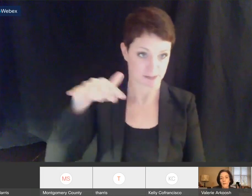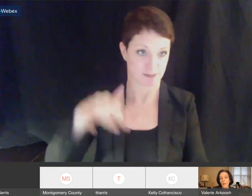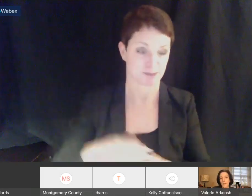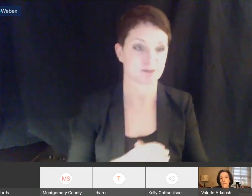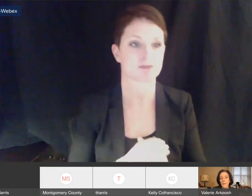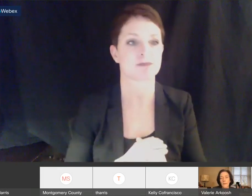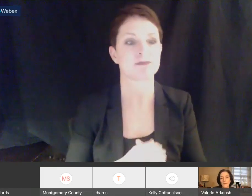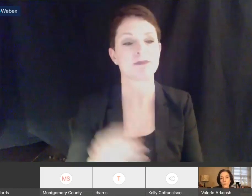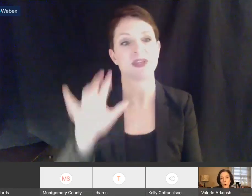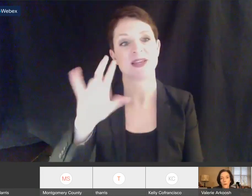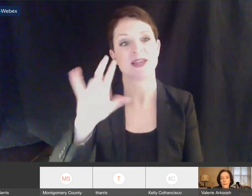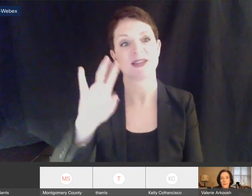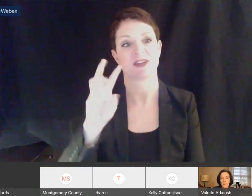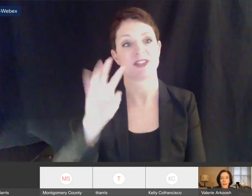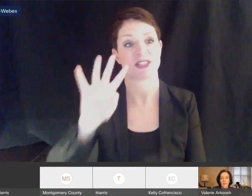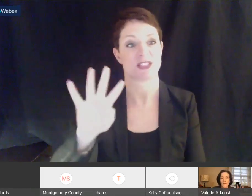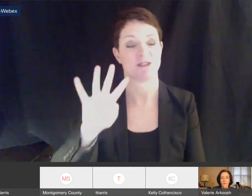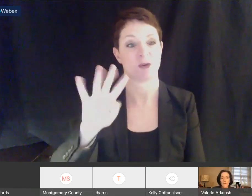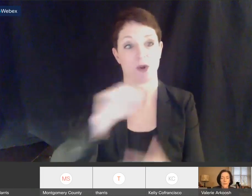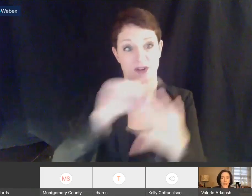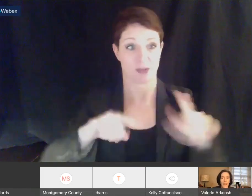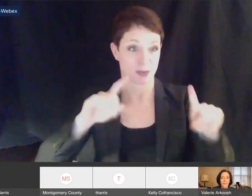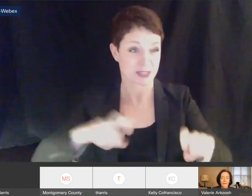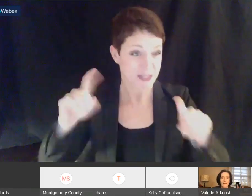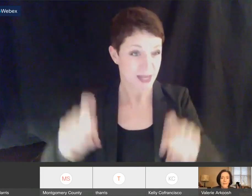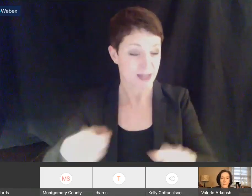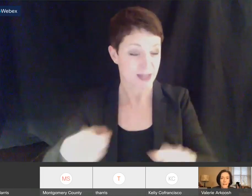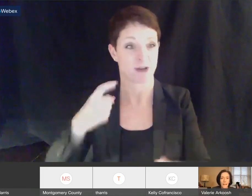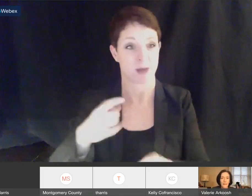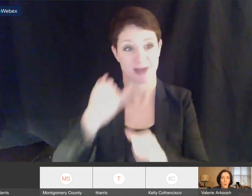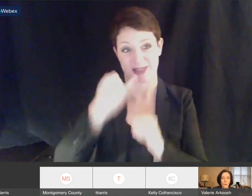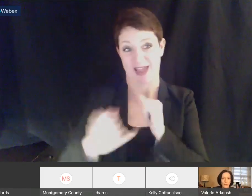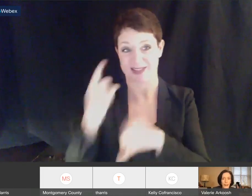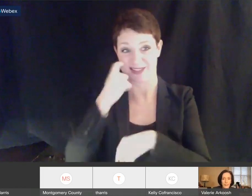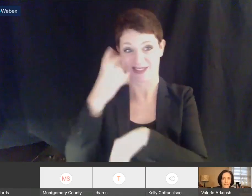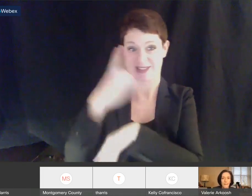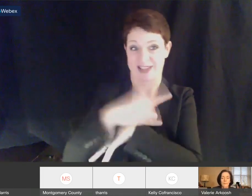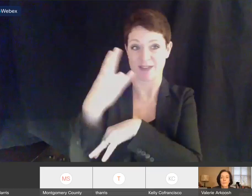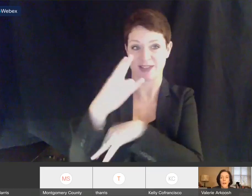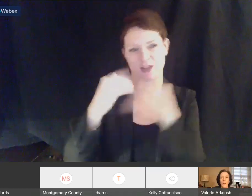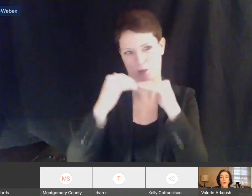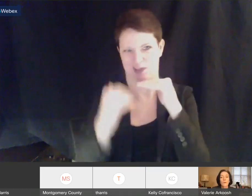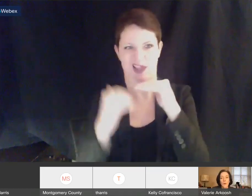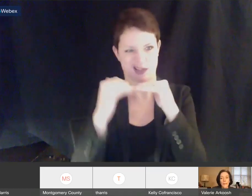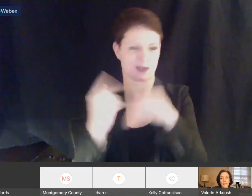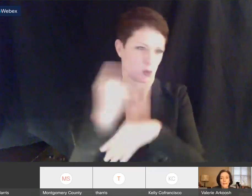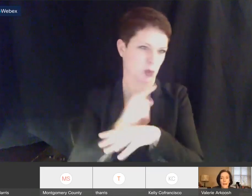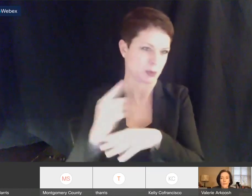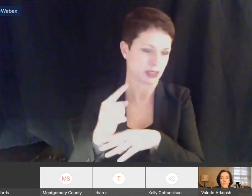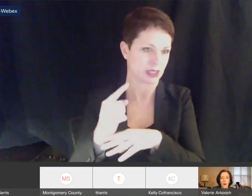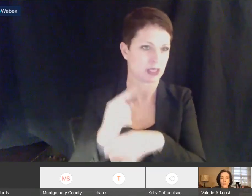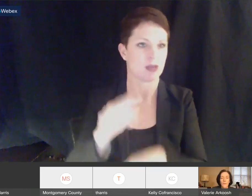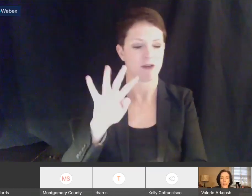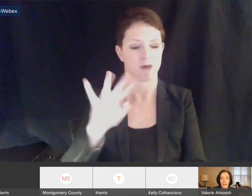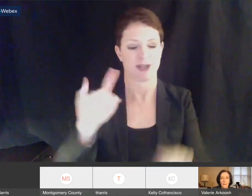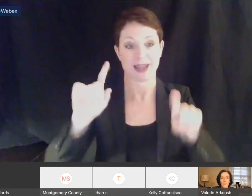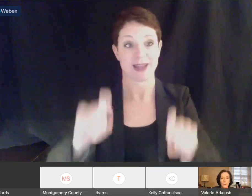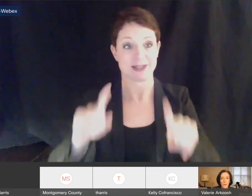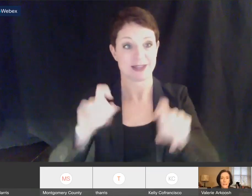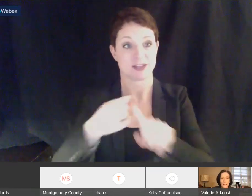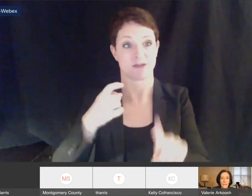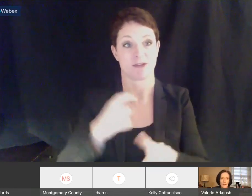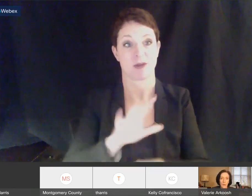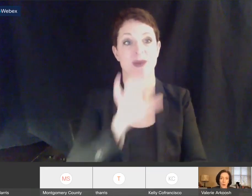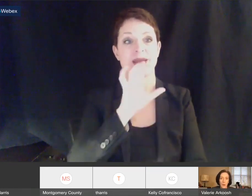764 of these tests are from the last seven days or less, 48 tests are from eight to 14 days ago,